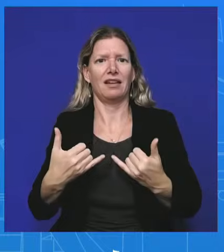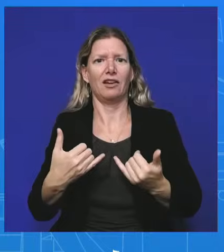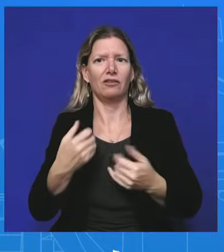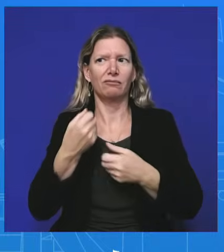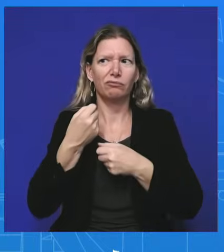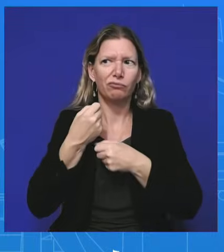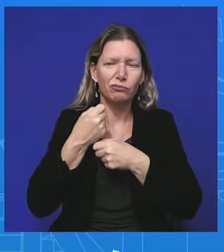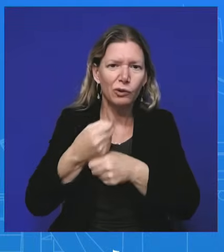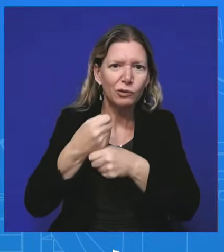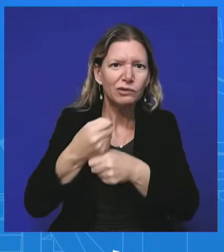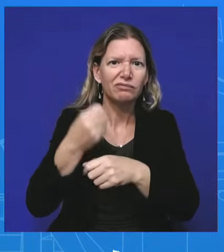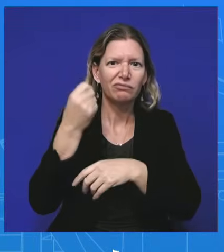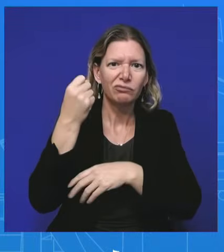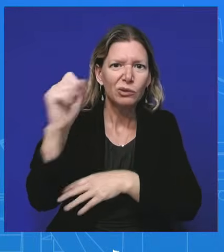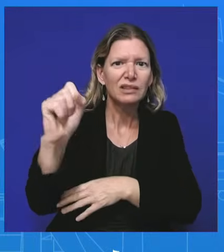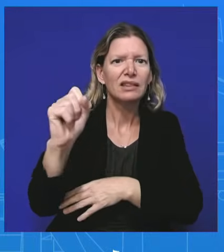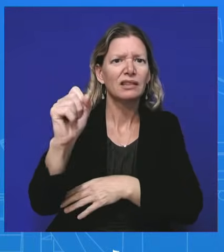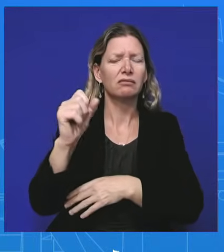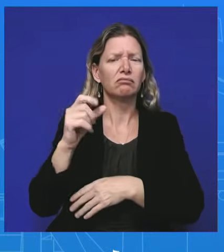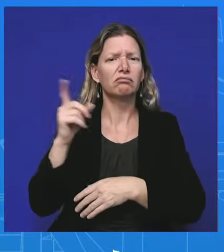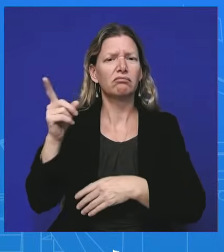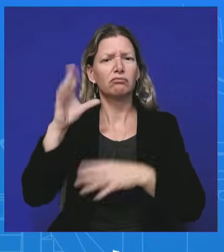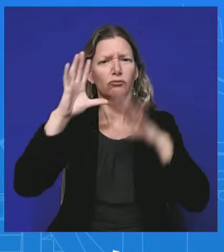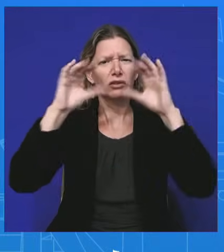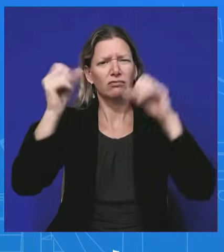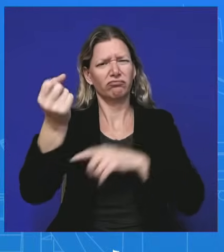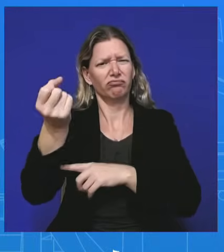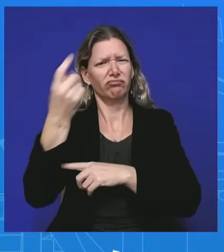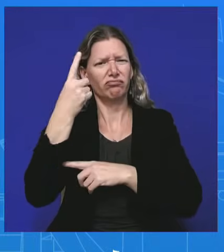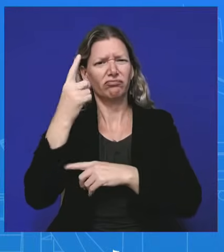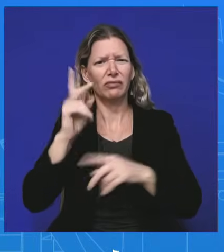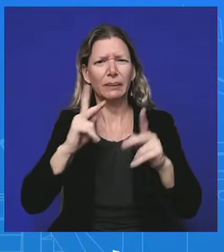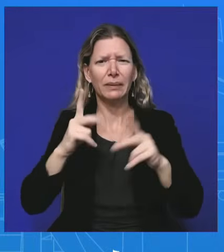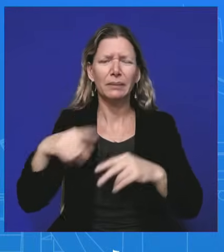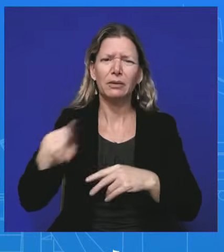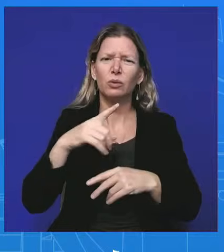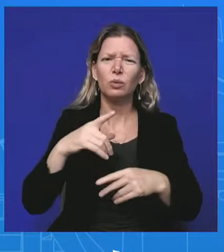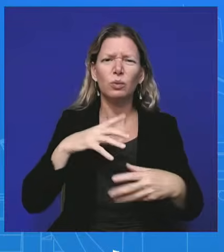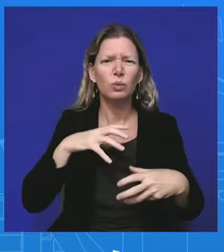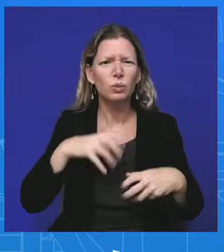He understands that people have a lot of opinions, and he respects that folks have opinions.